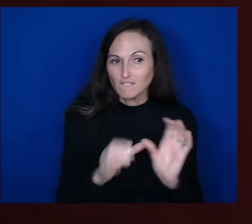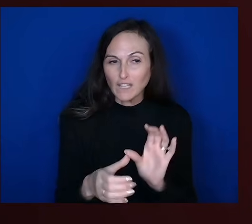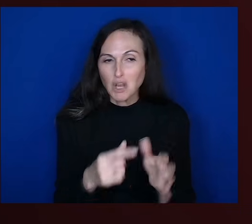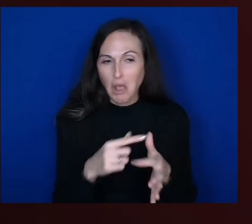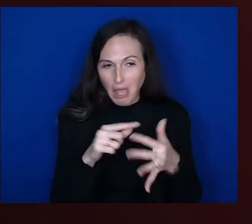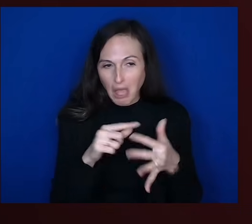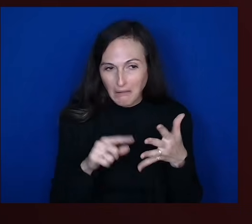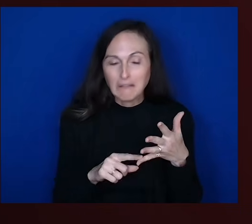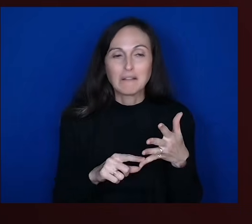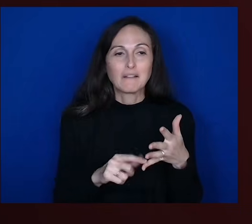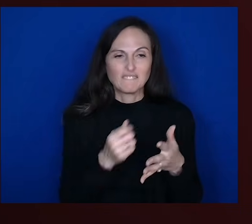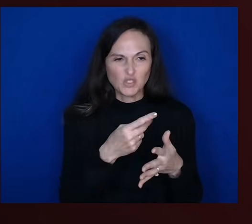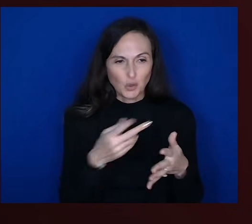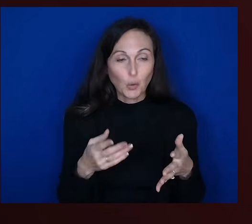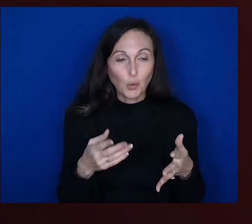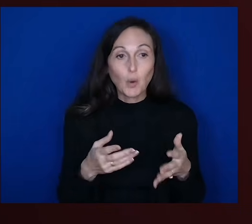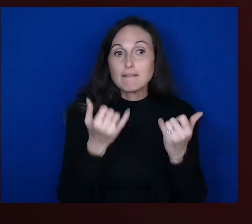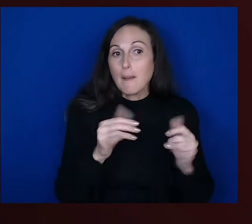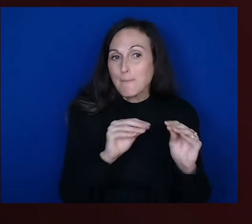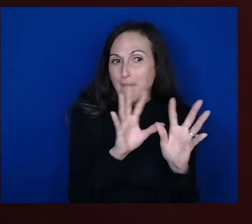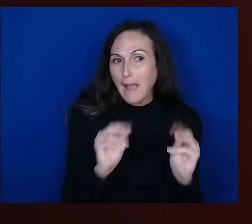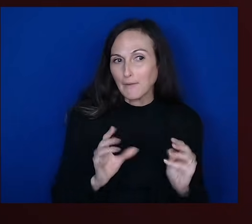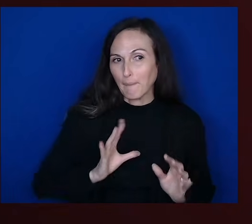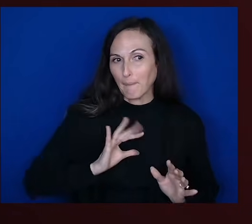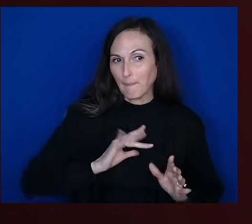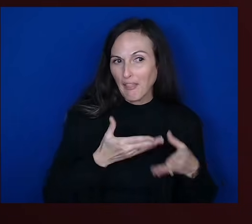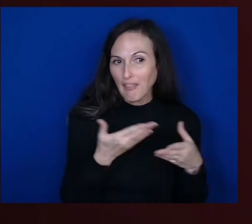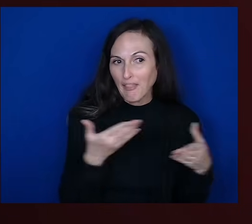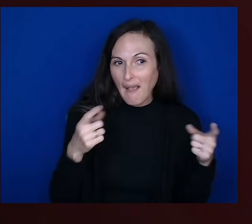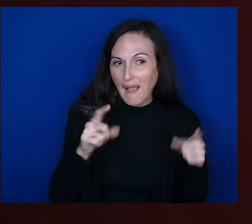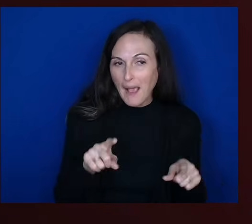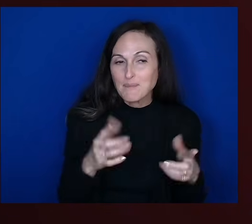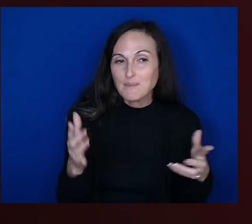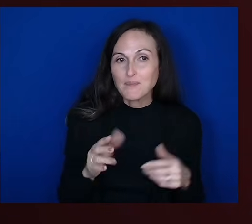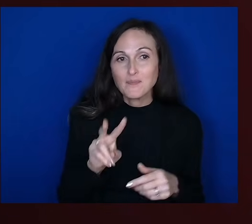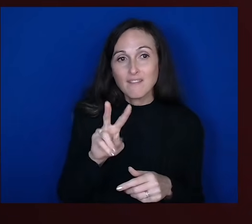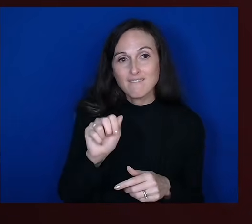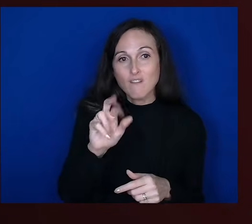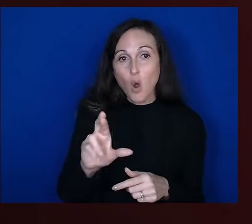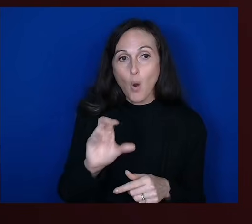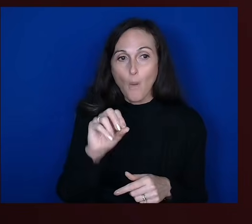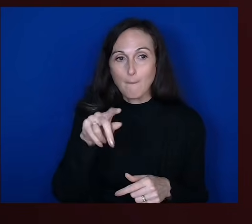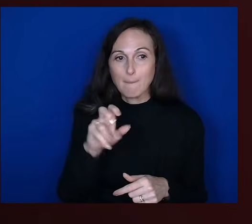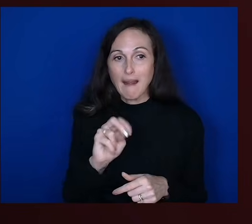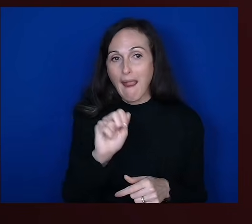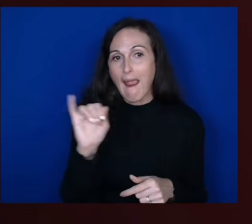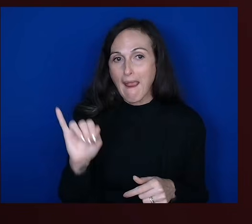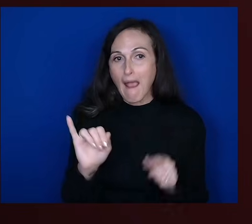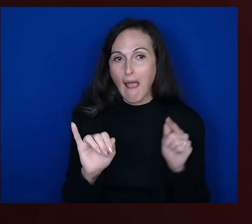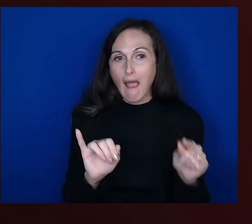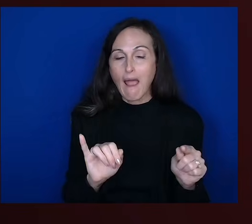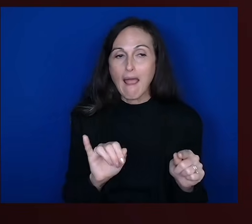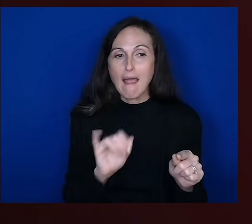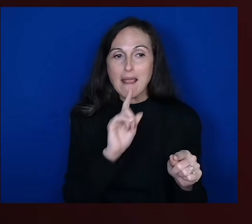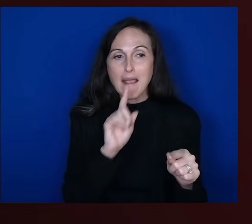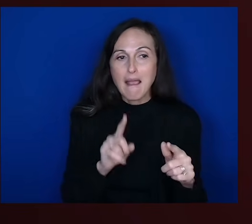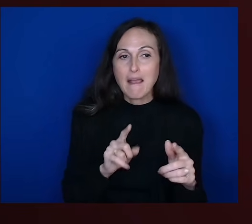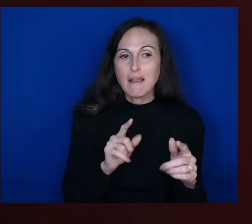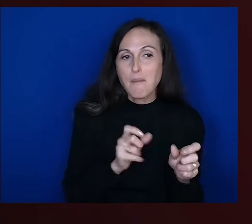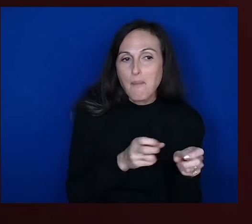Now, the magical thing here is that this VAR OpenAI, it's injected, it's a service I can use throughout the app,